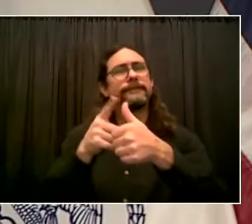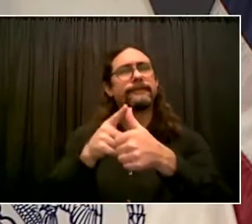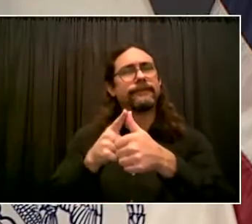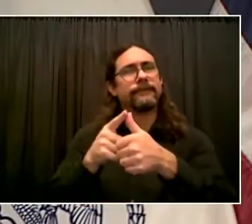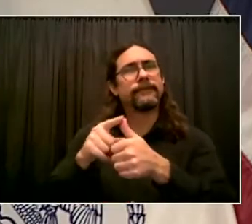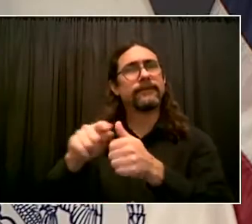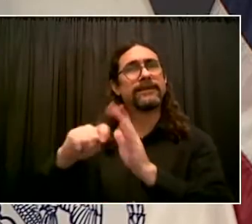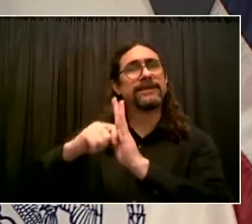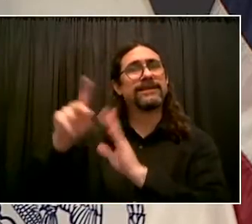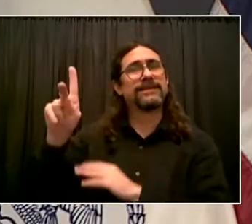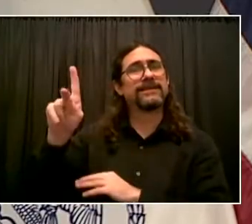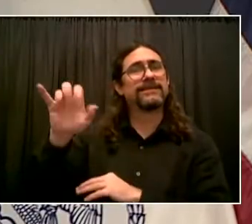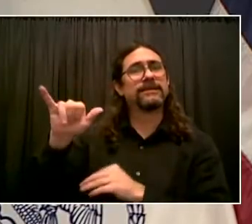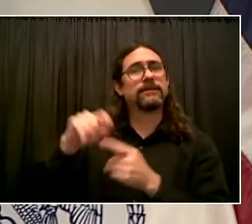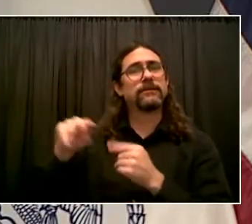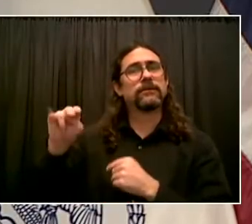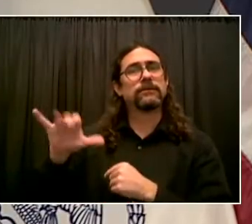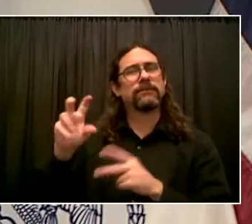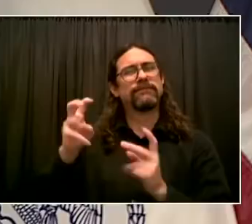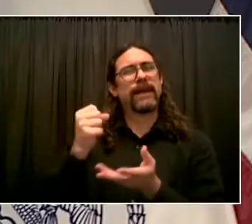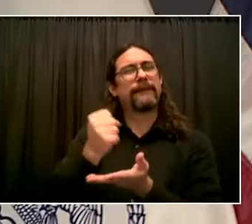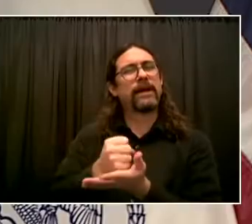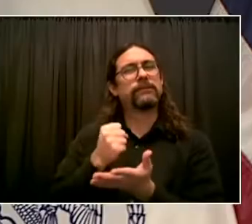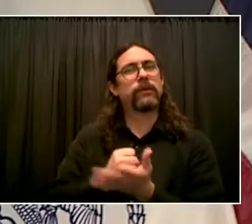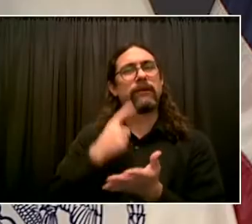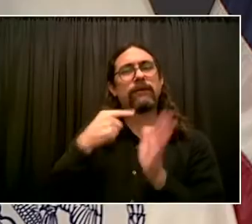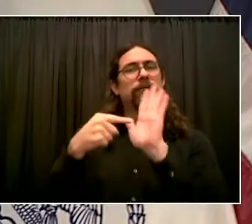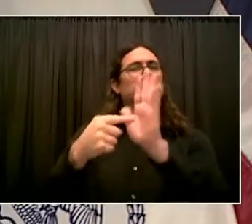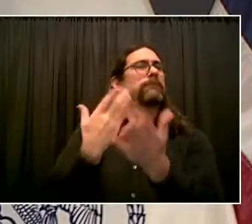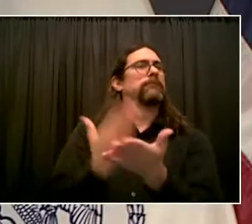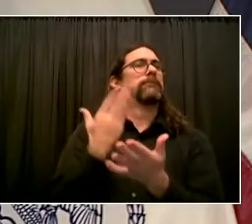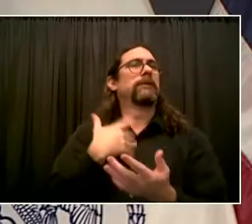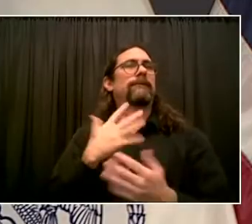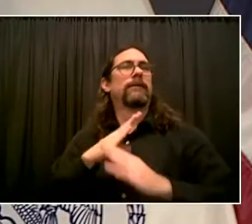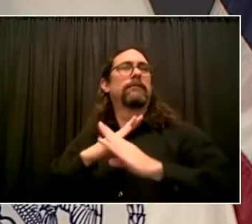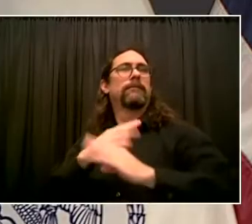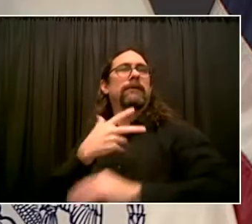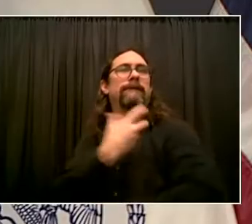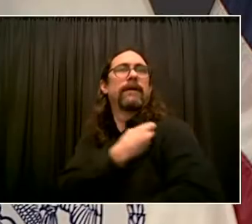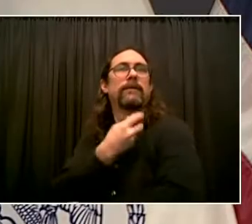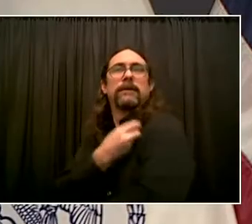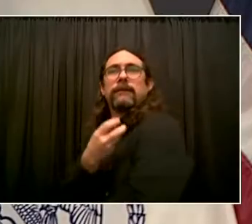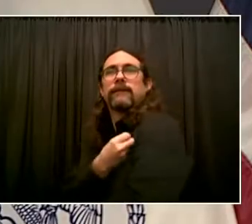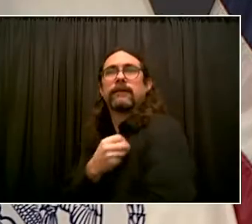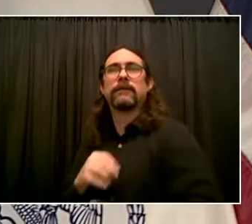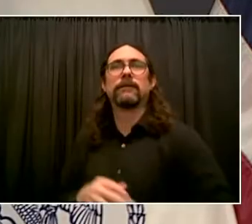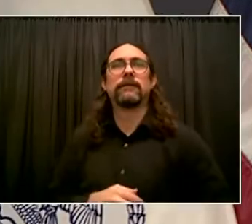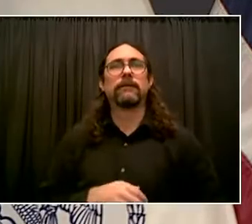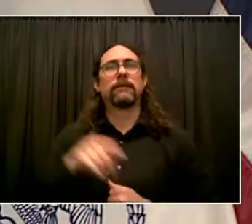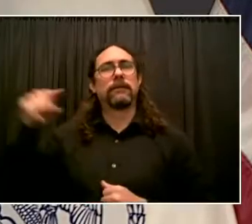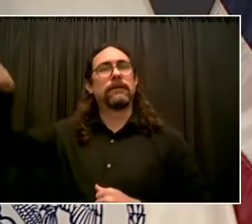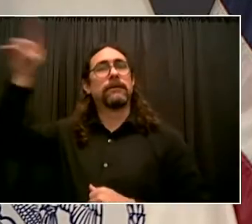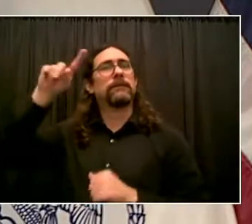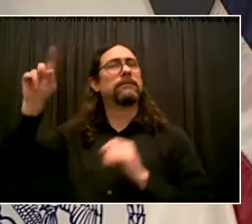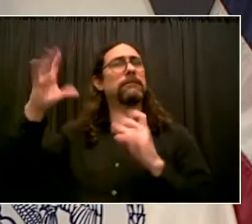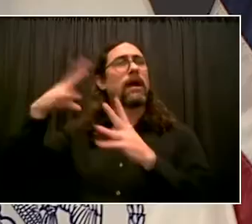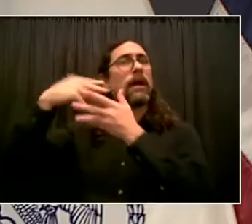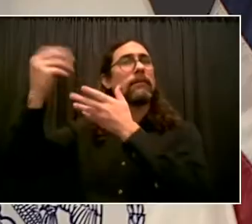WILL MAKE A DIFFERENCE. EFFECTIVE PROGRAM, KEY TO NYC, EMULATED